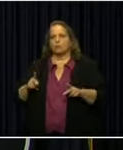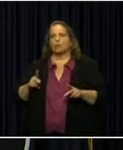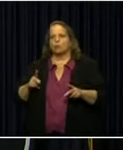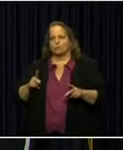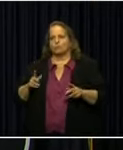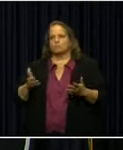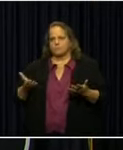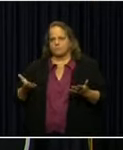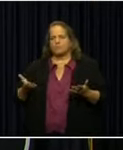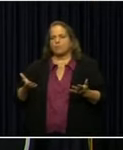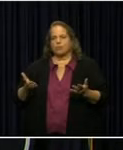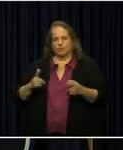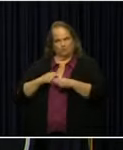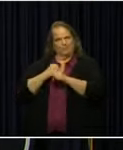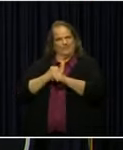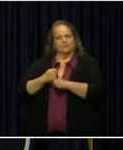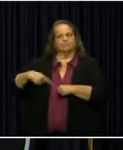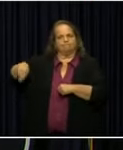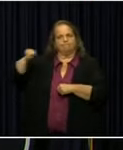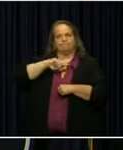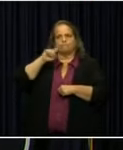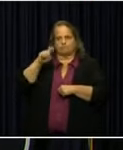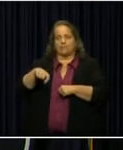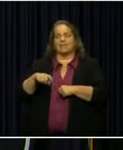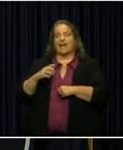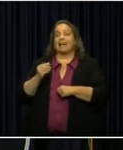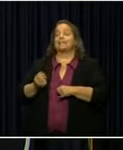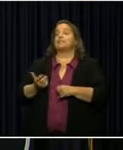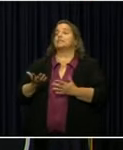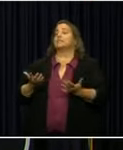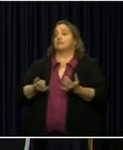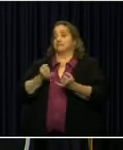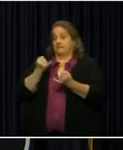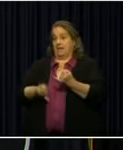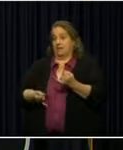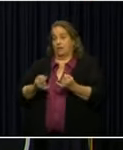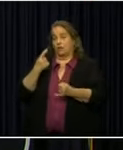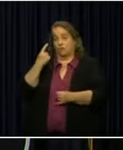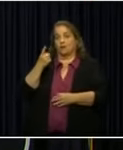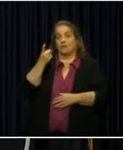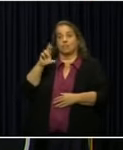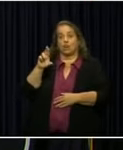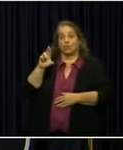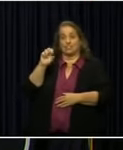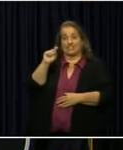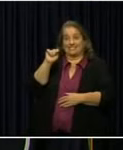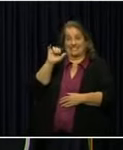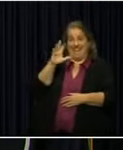THE SOCIAL DISTANCING. IT'S GOING TO BE THAT MUCH MORE IMPORTANT. WE'RE STILL GOING TO HAVE A VERY